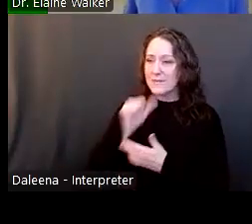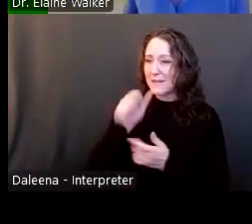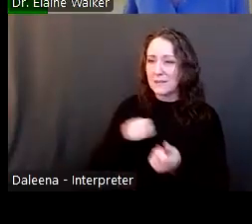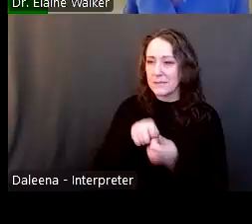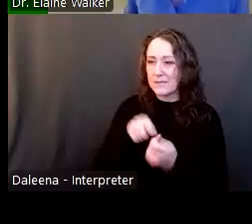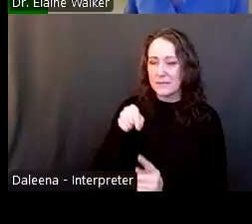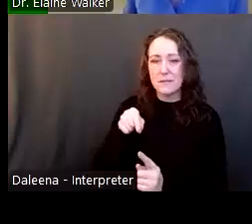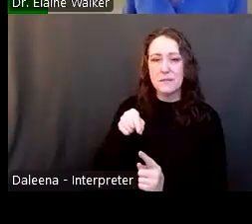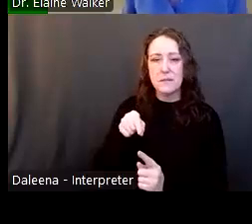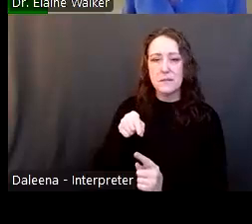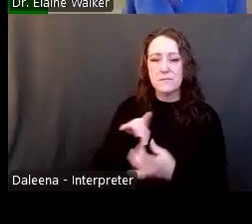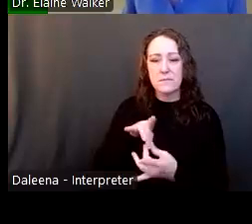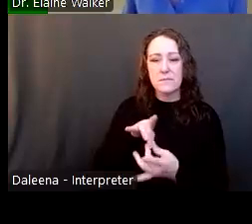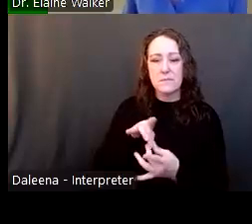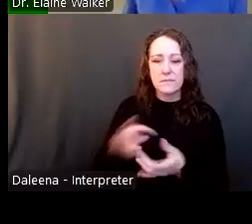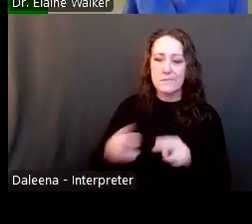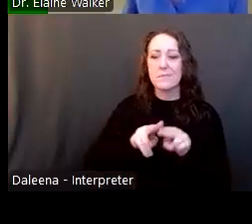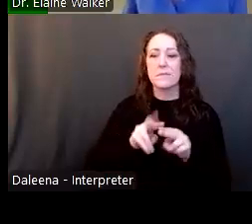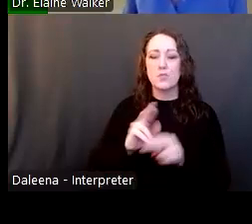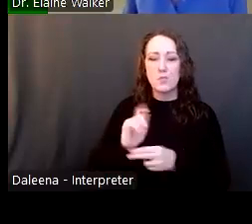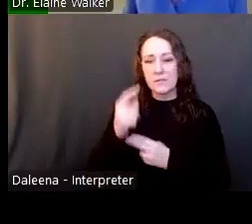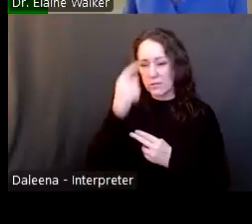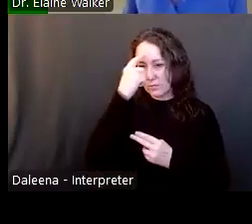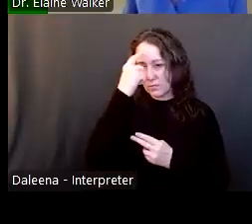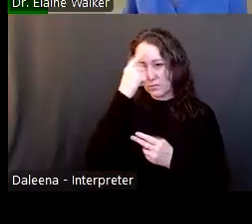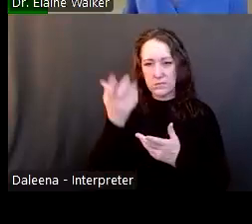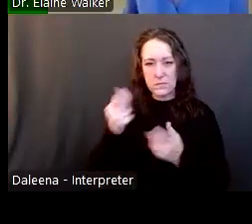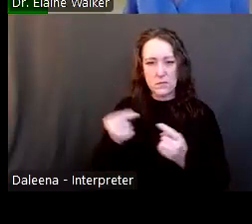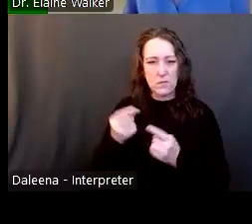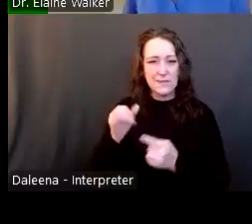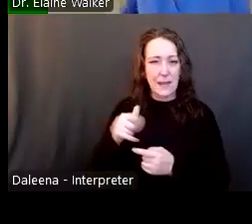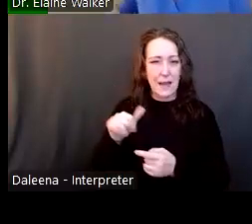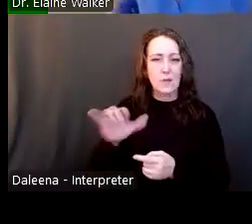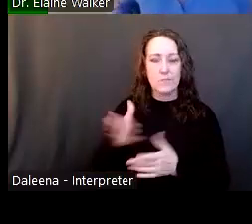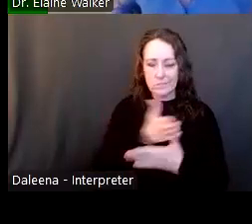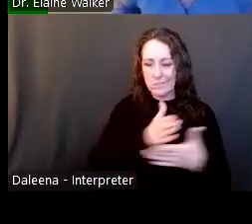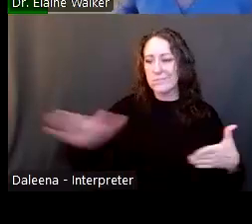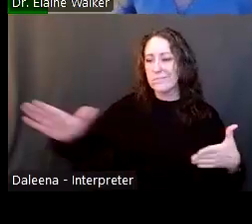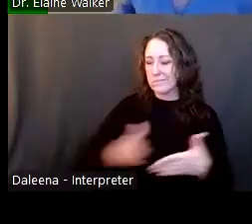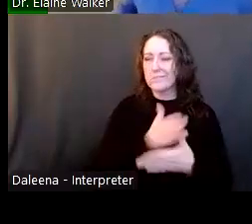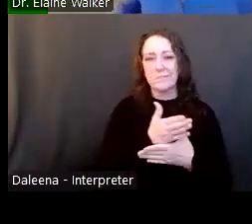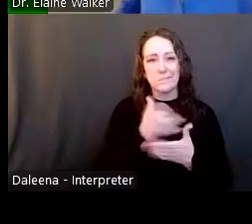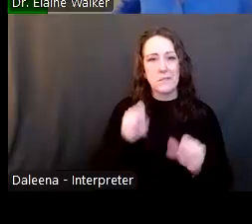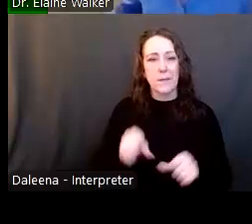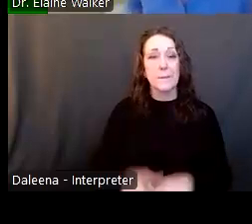associated with increased risk for a range of psychiatric syndromes so this figure illustrates